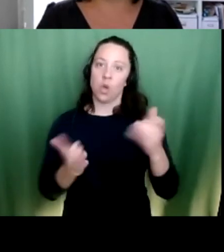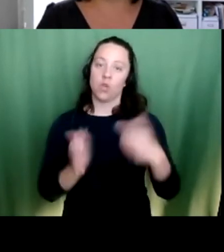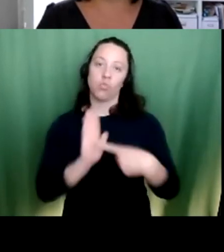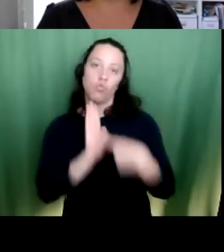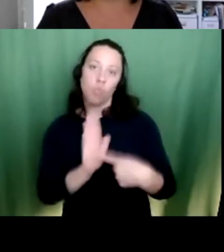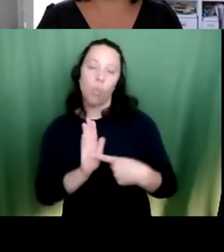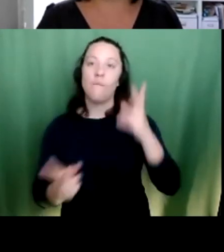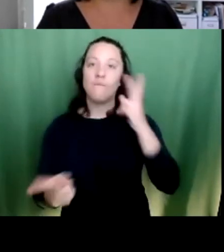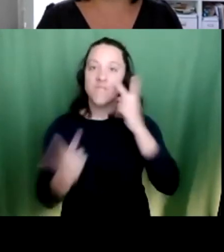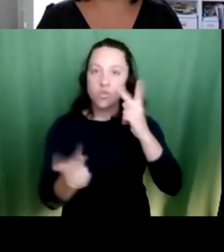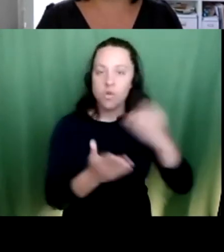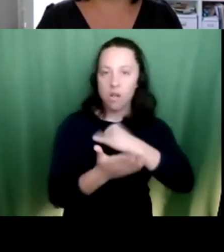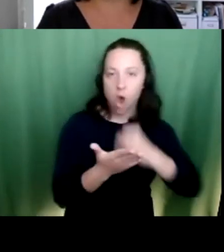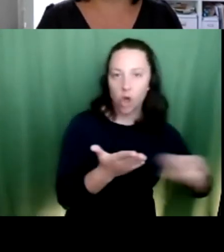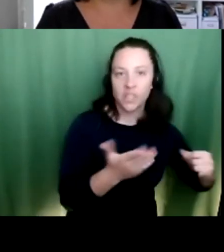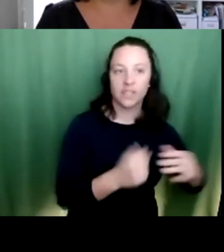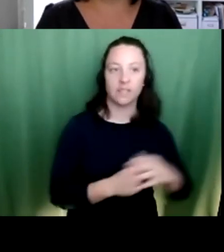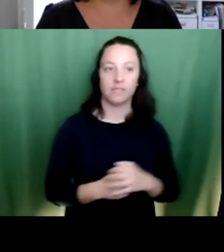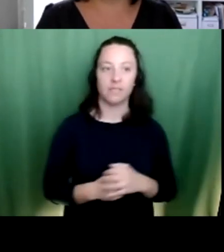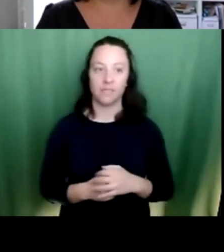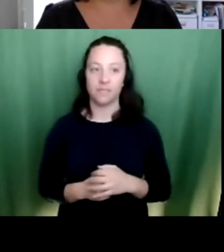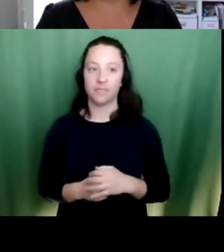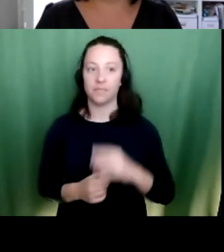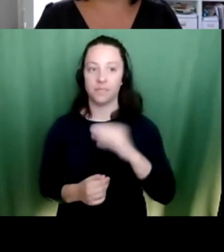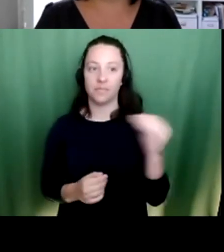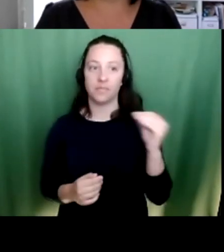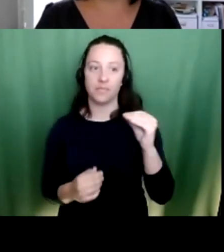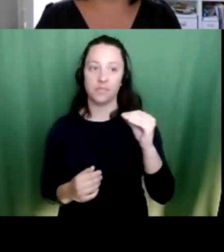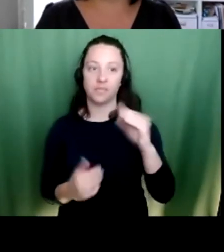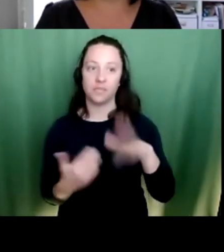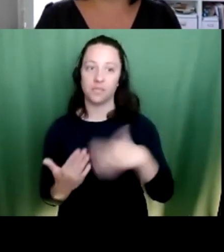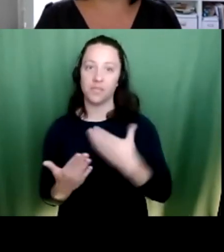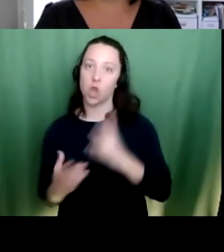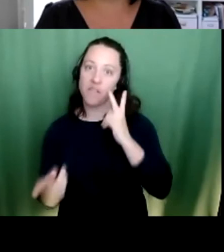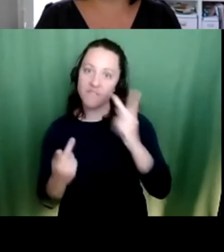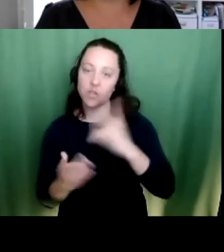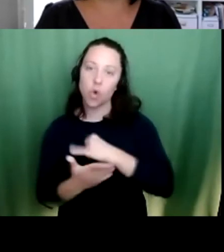visual art was created by people with different disabilities. What they did instead of having